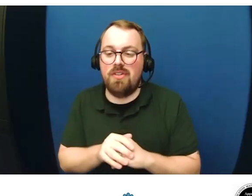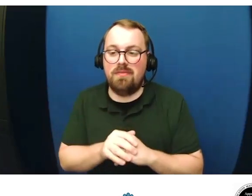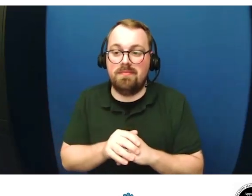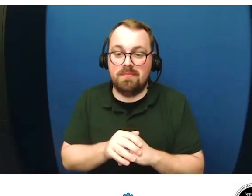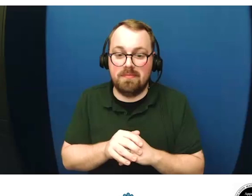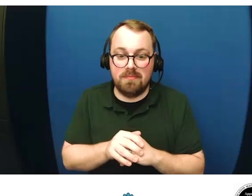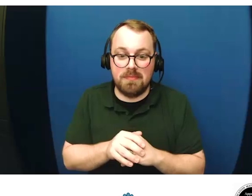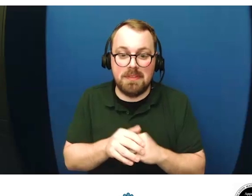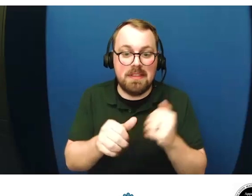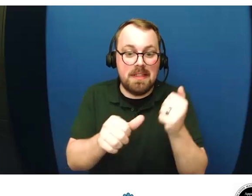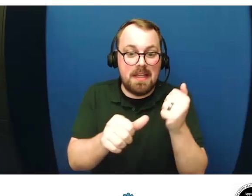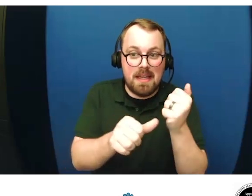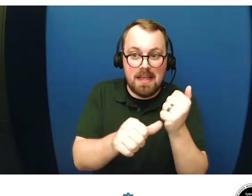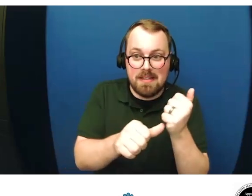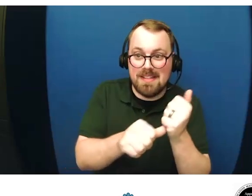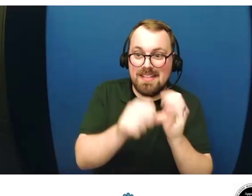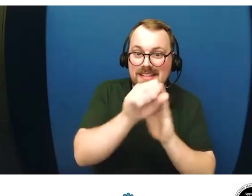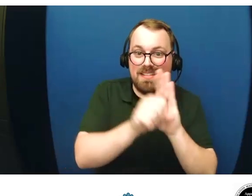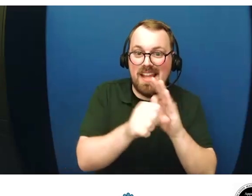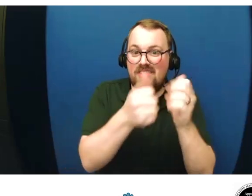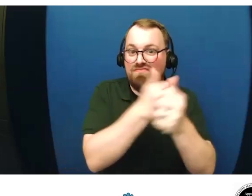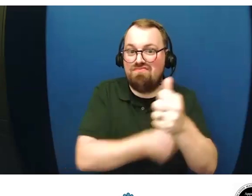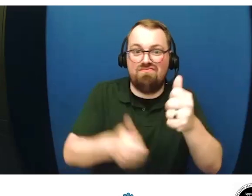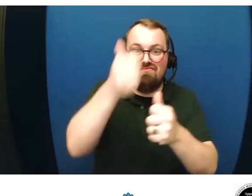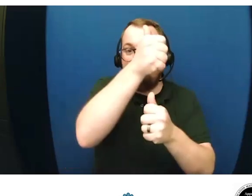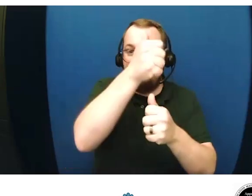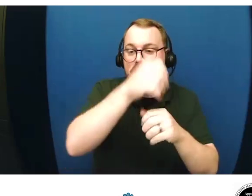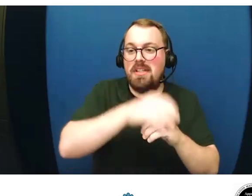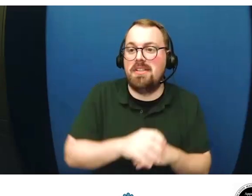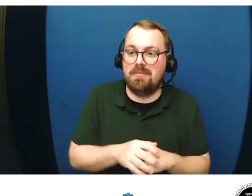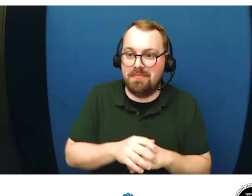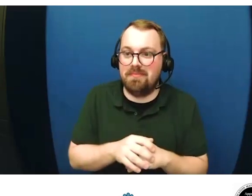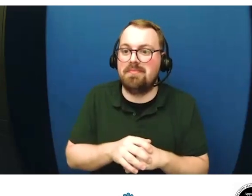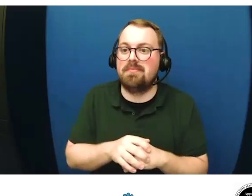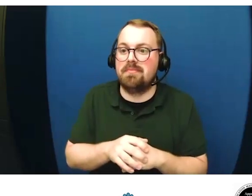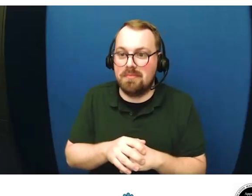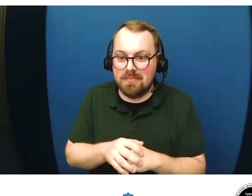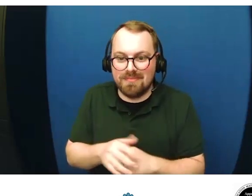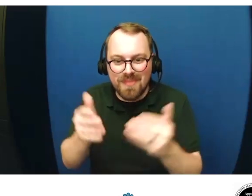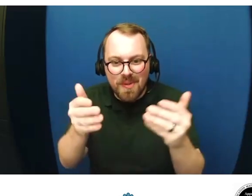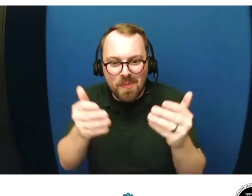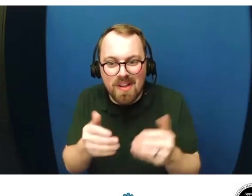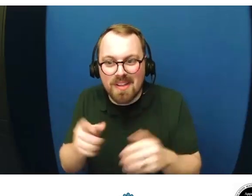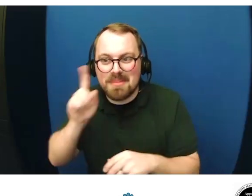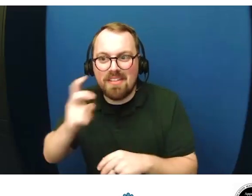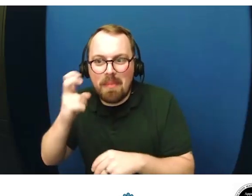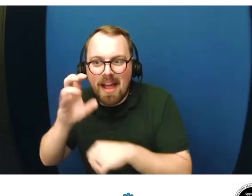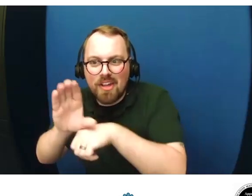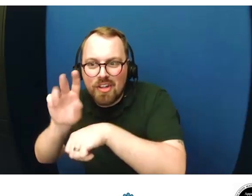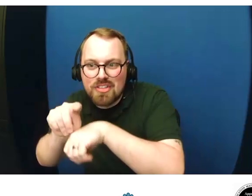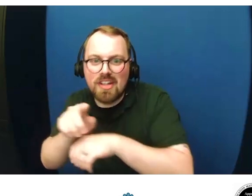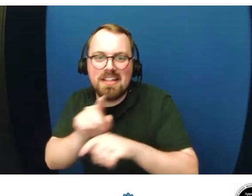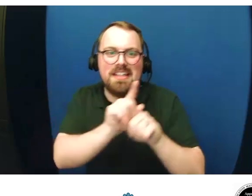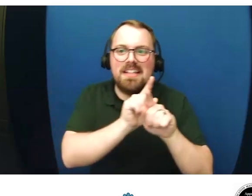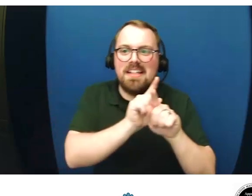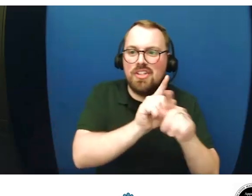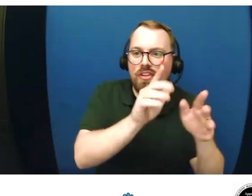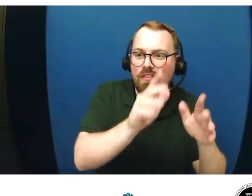Assistant State Superintendent...Welcome. Deafblind Consultant and Intervener Trainer.